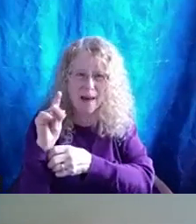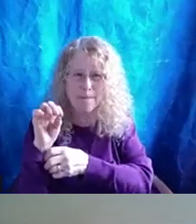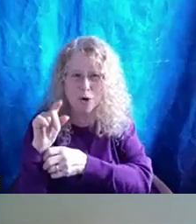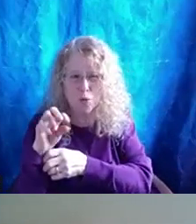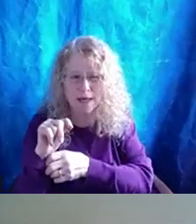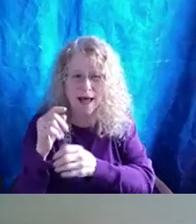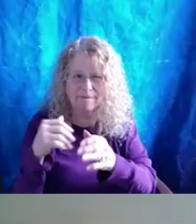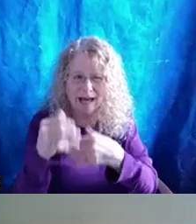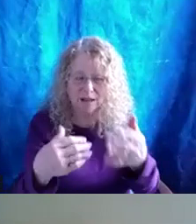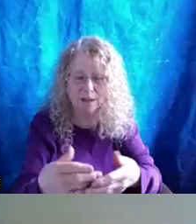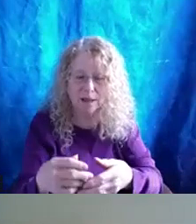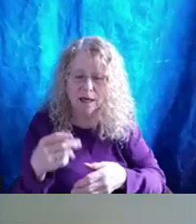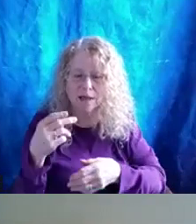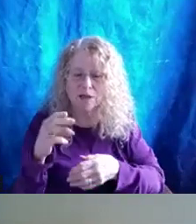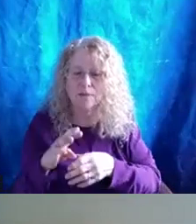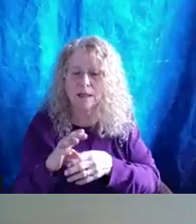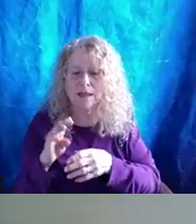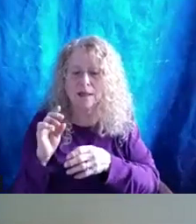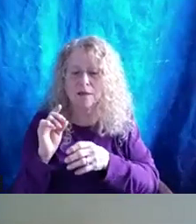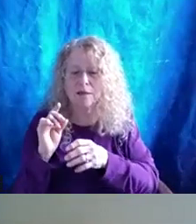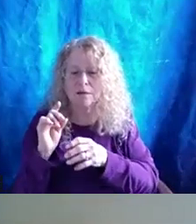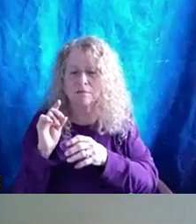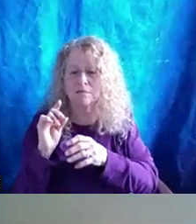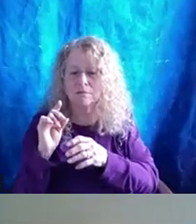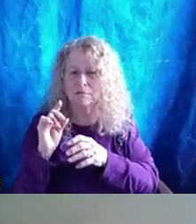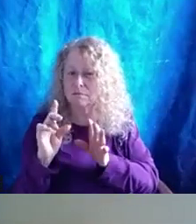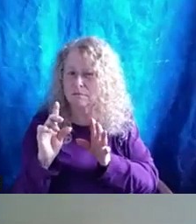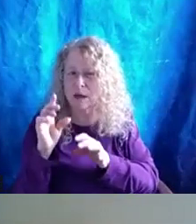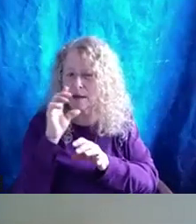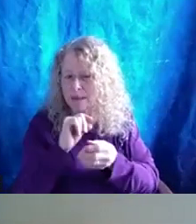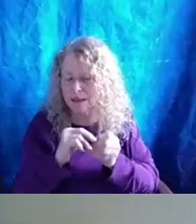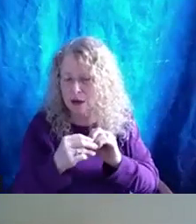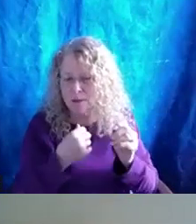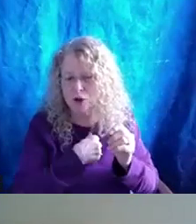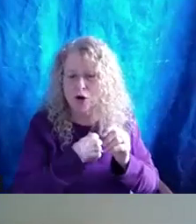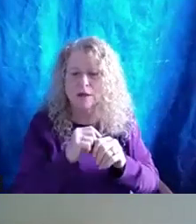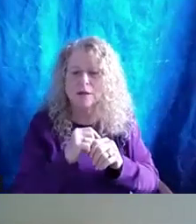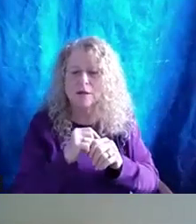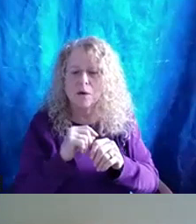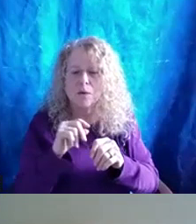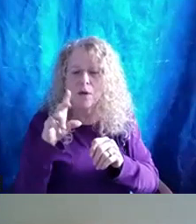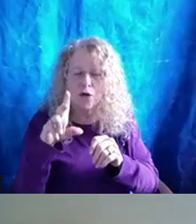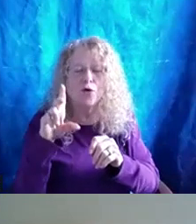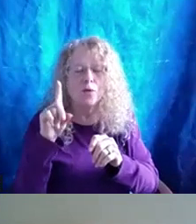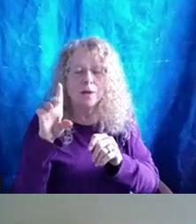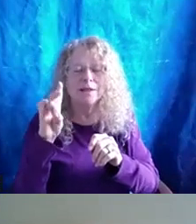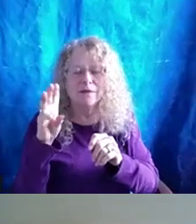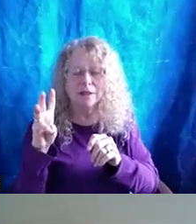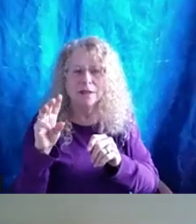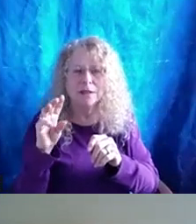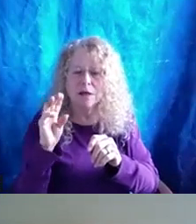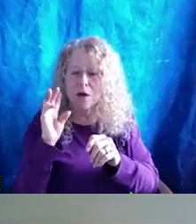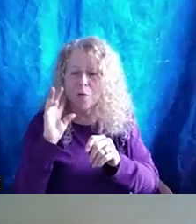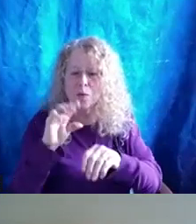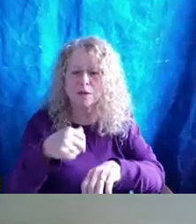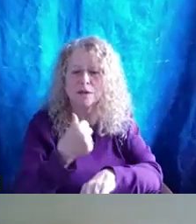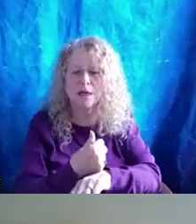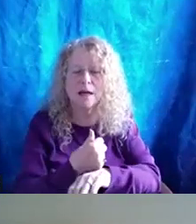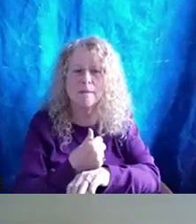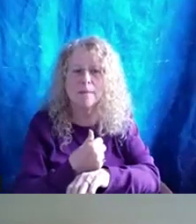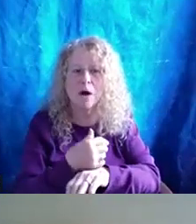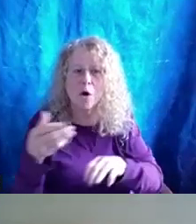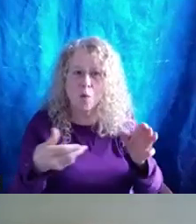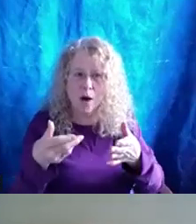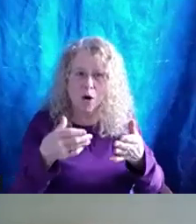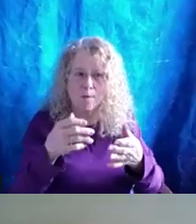ESSENTIALLY CREATE A WELCOME AND PLACEMENT PROGRAM FOR ASYLUM SEEKERS THAT IS VERY SIMILAR